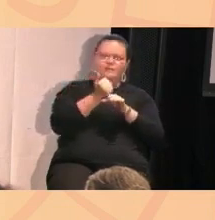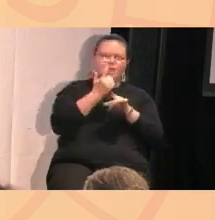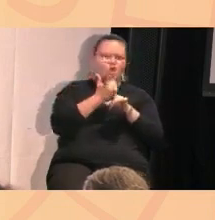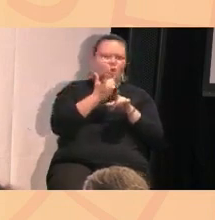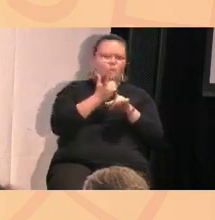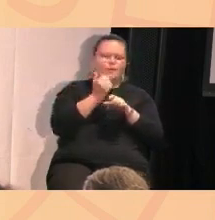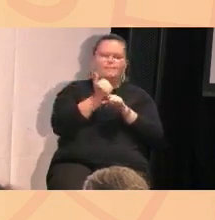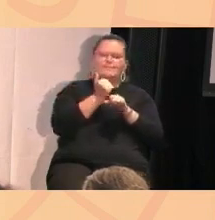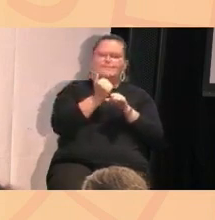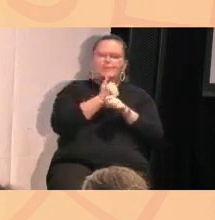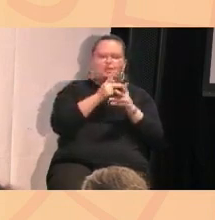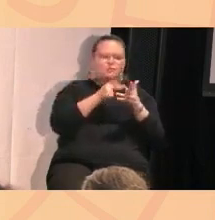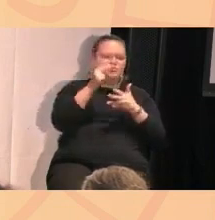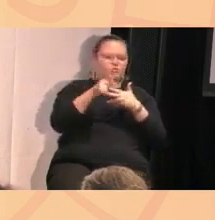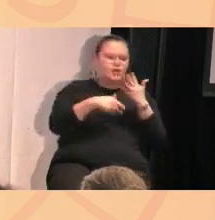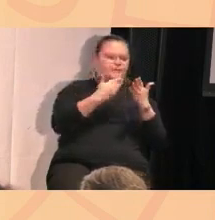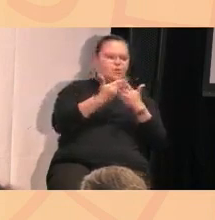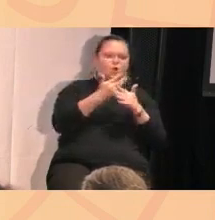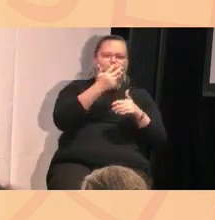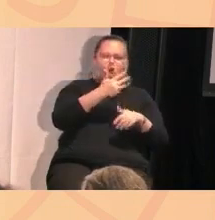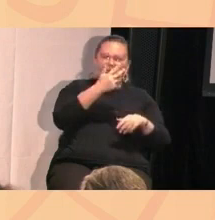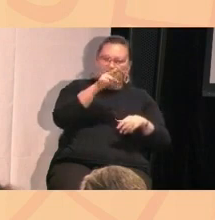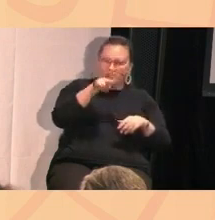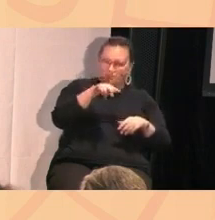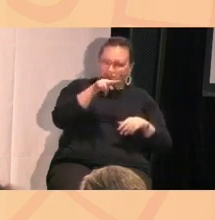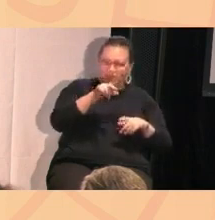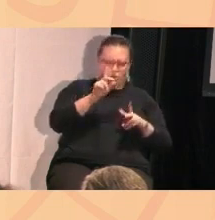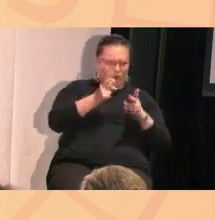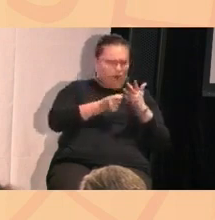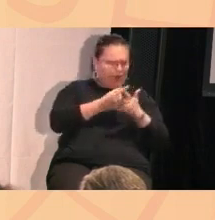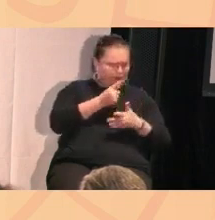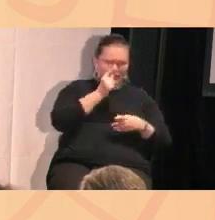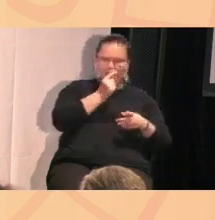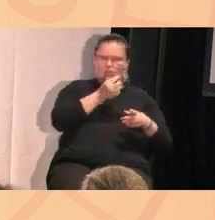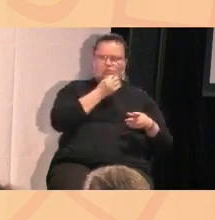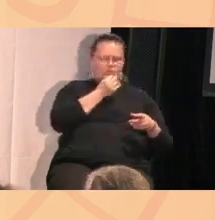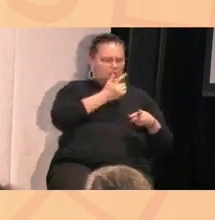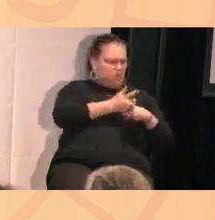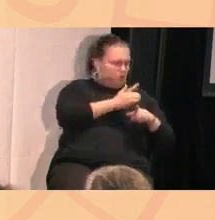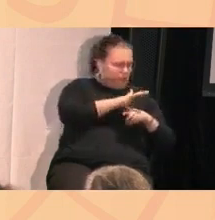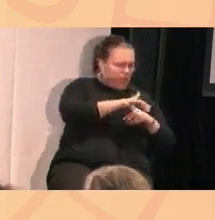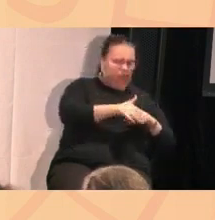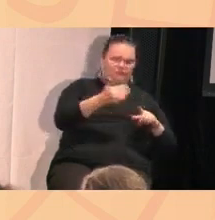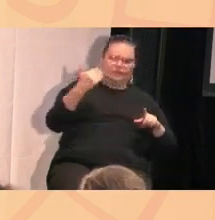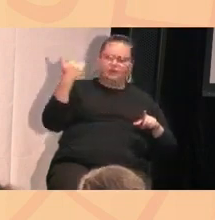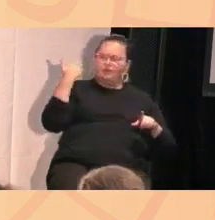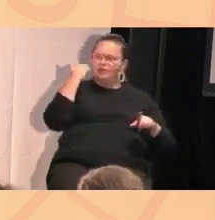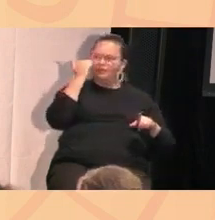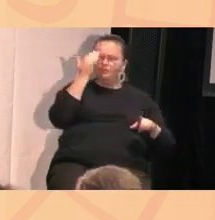I think in 1920, this is 2022. Someone from the BBC rang up and asked me, would I make a comment.